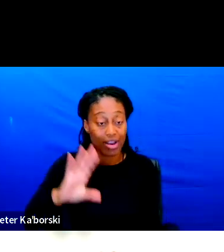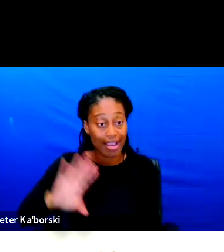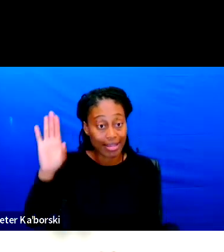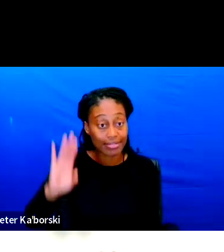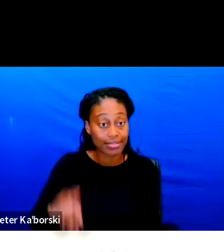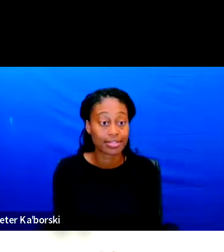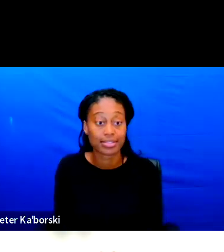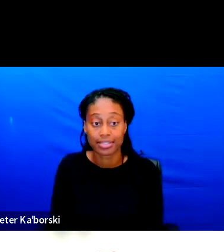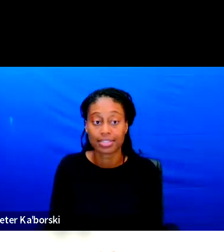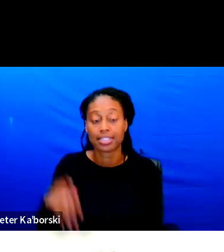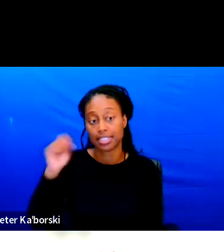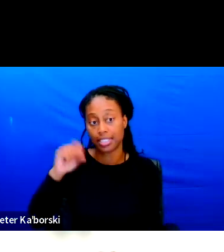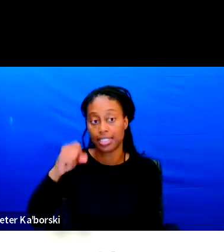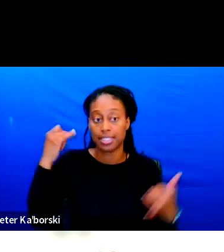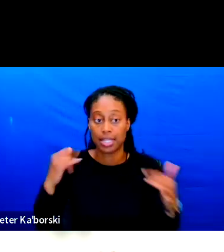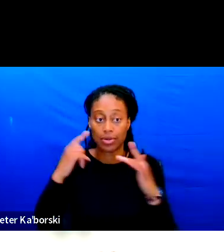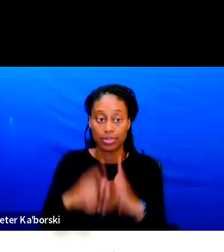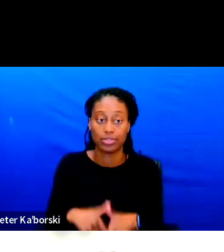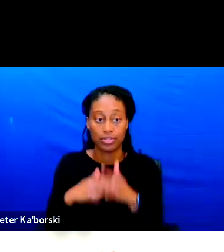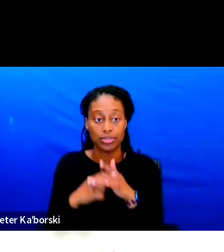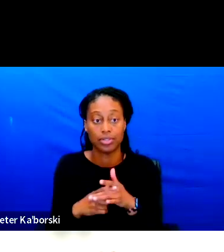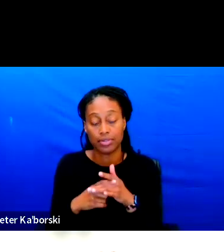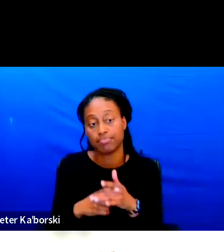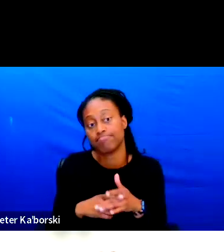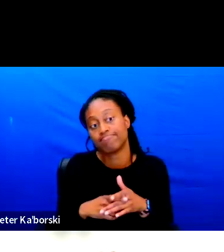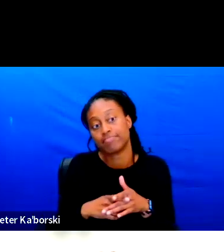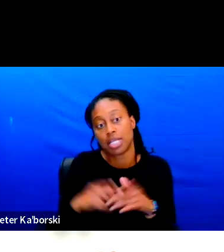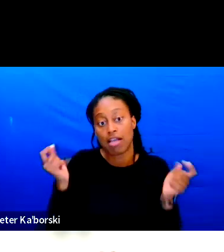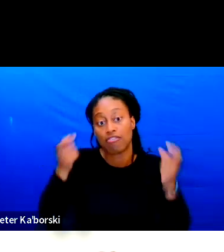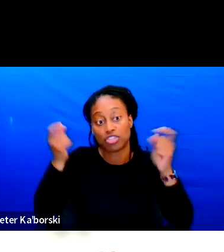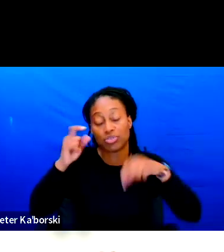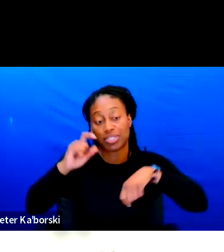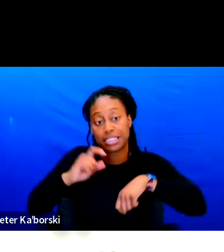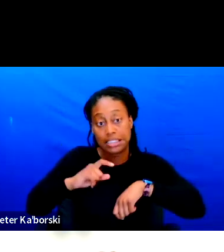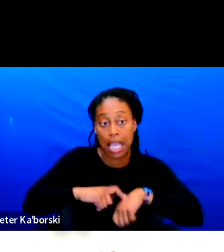Tom Olin: Yeah, now we're getting into an issue that there's a lot of lot of